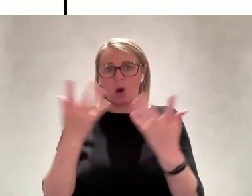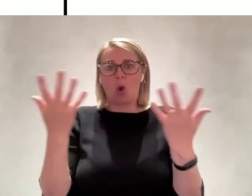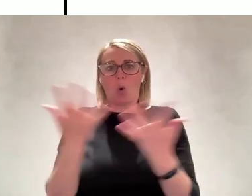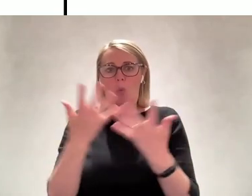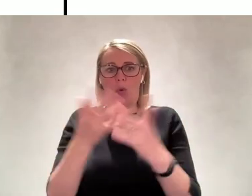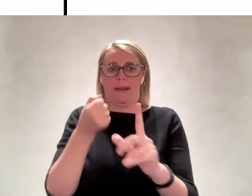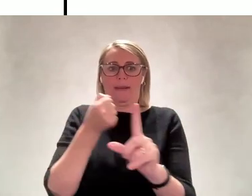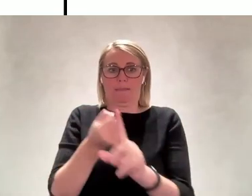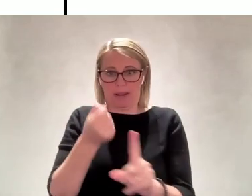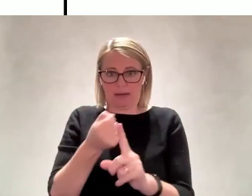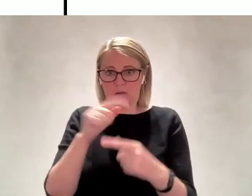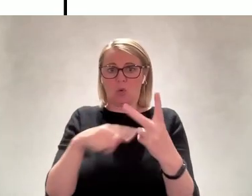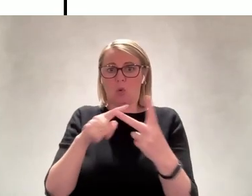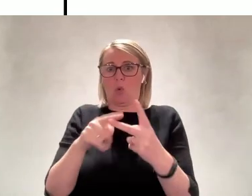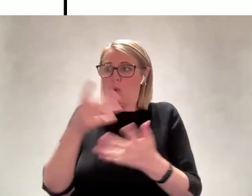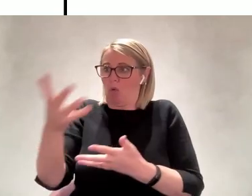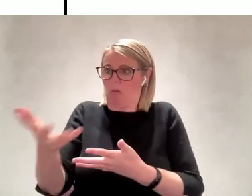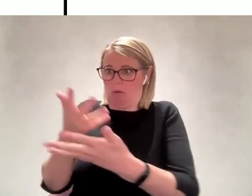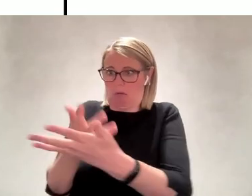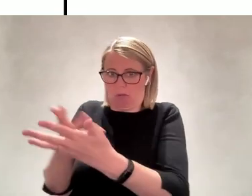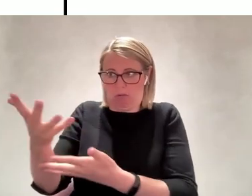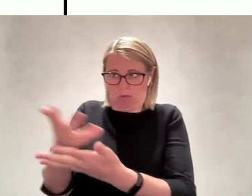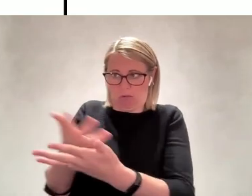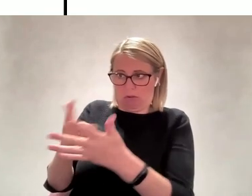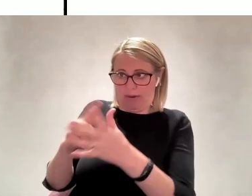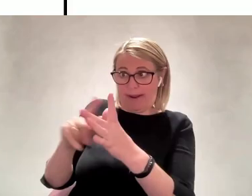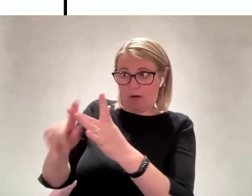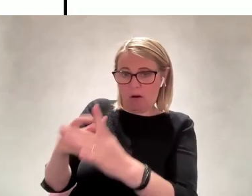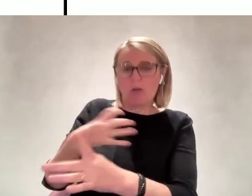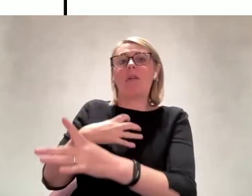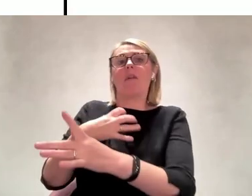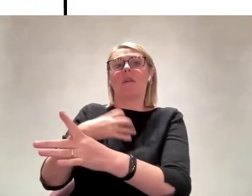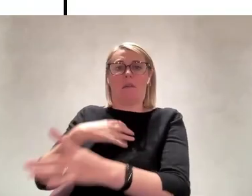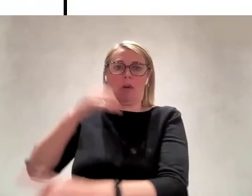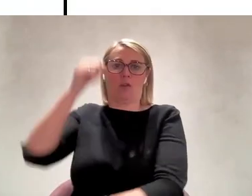where they're being impacted or interacting with AI.